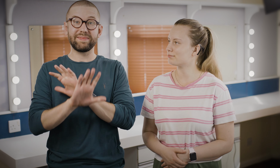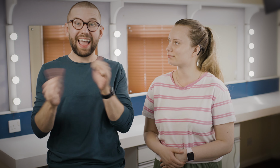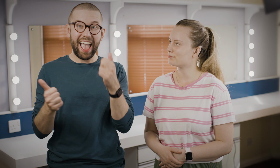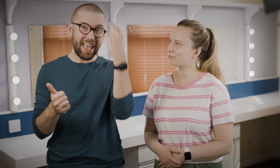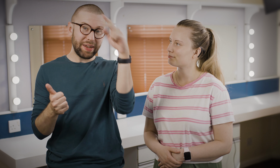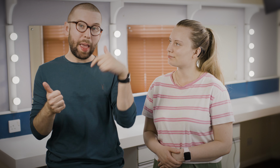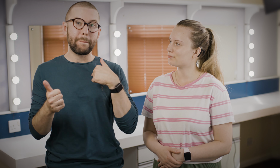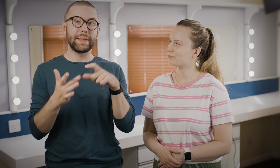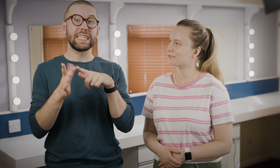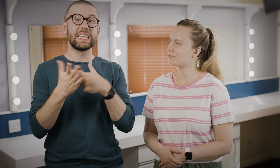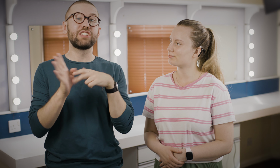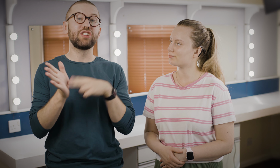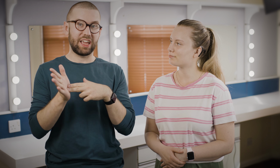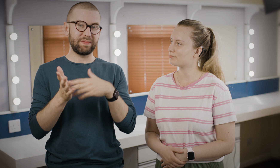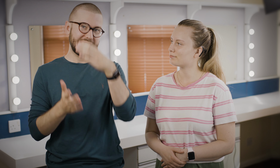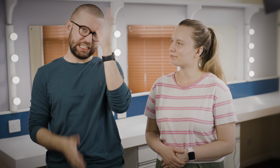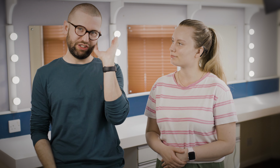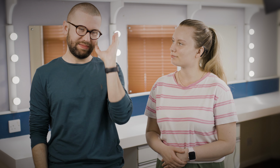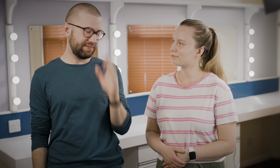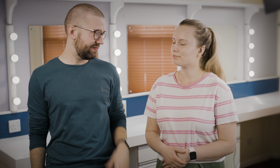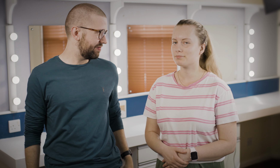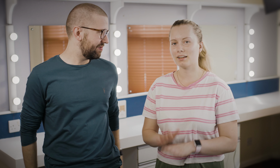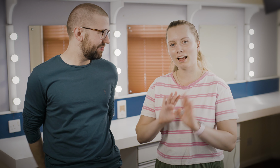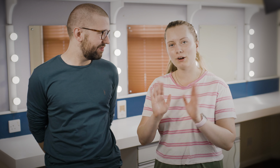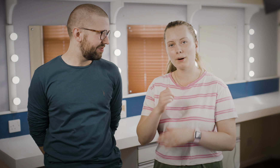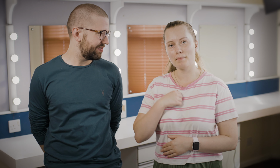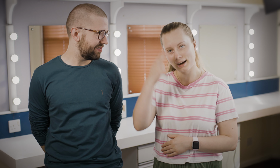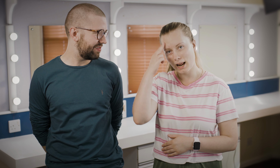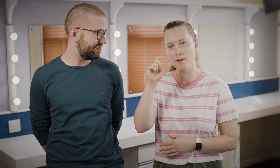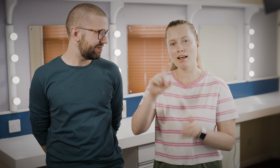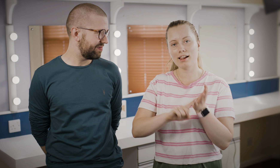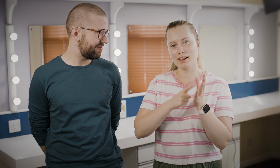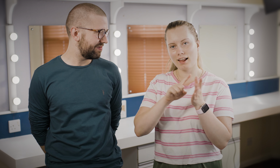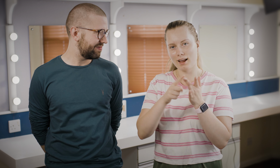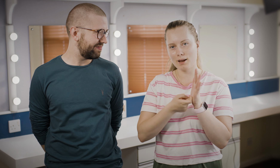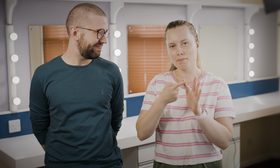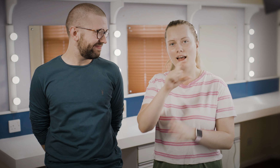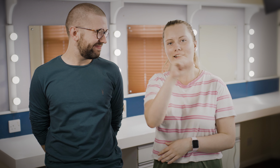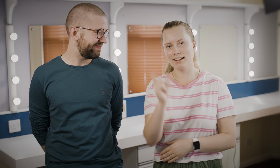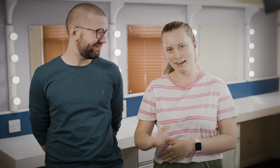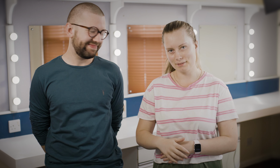Hello, my name is Ciaran sign name 'Ciaran' Hello, my name is Claire sign name 'Claire'